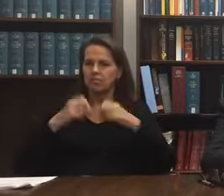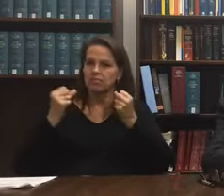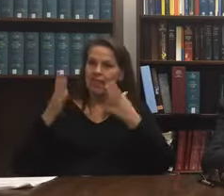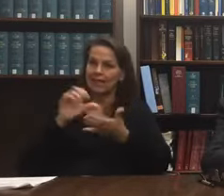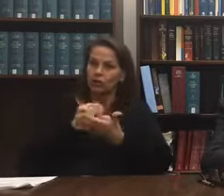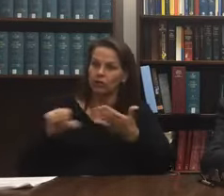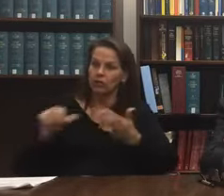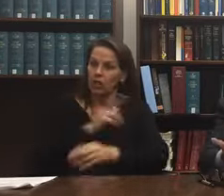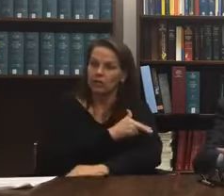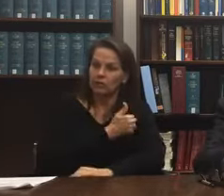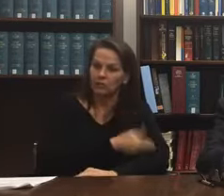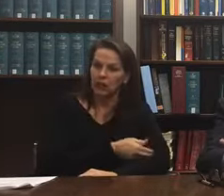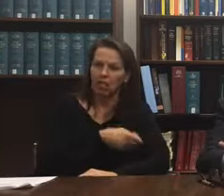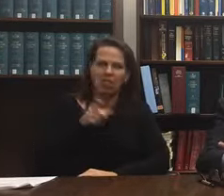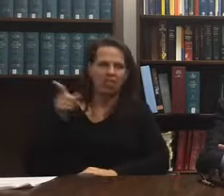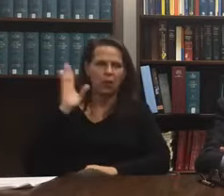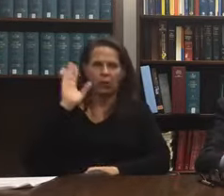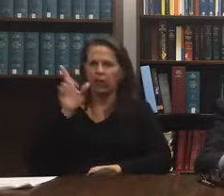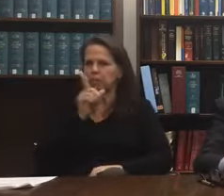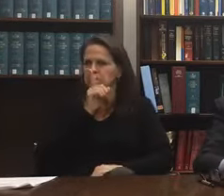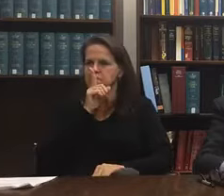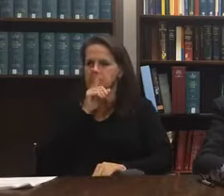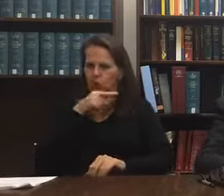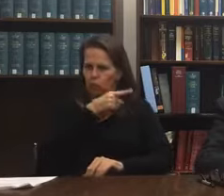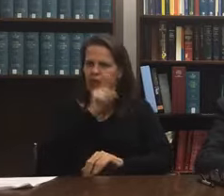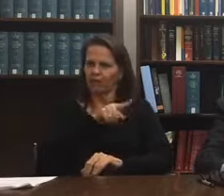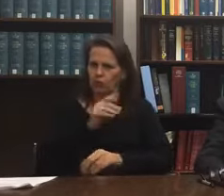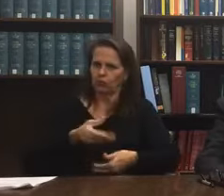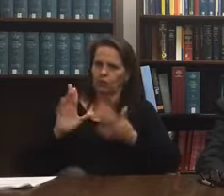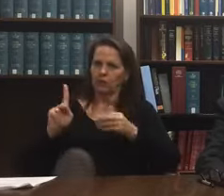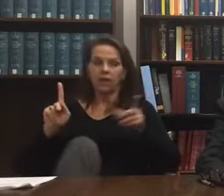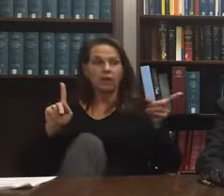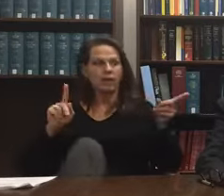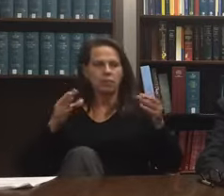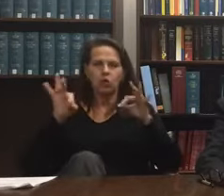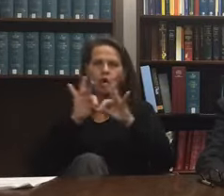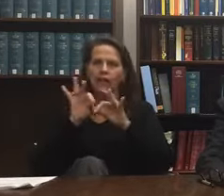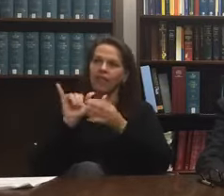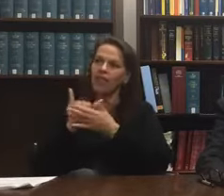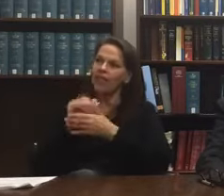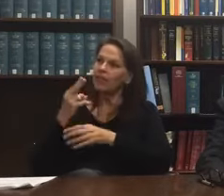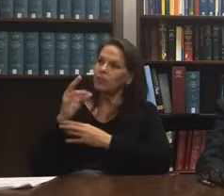come up on there and they're not going to talk about that and I think it's important to remember that the fair hearing officer may not have a medical